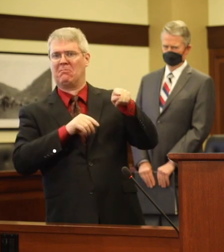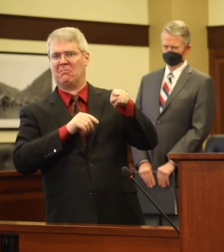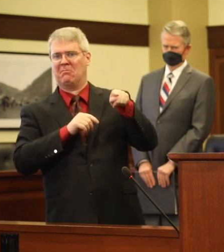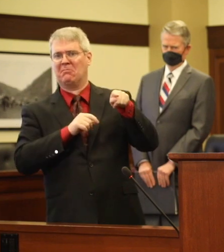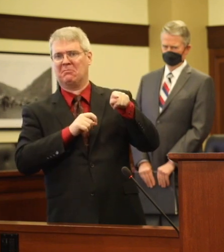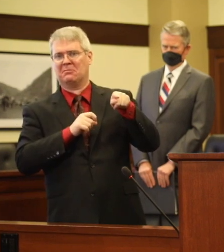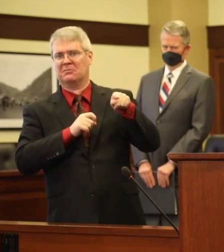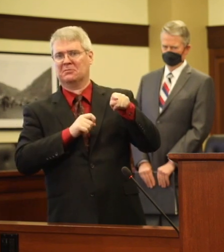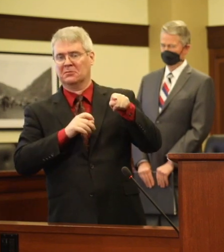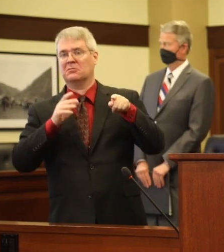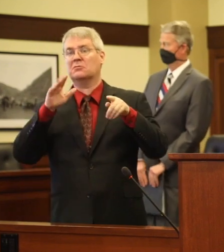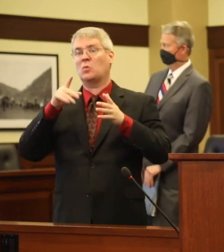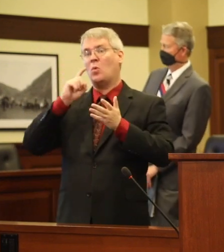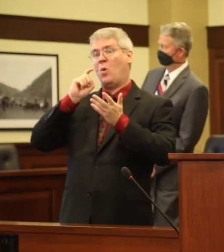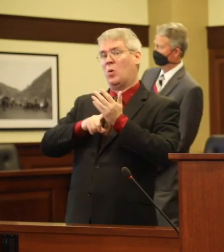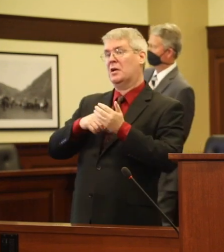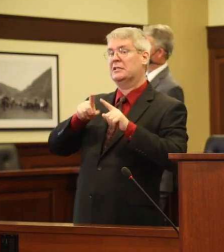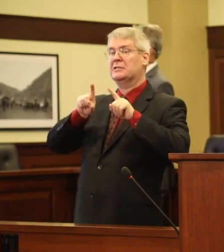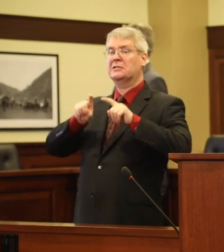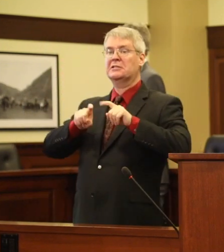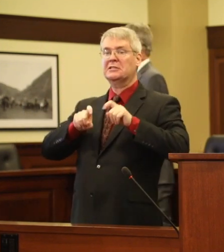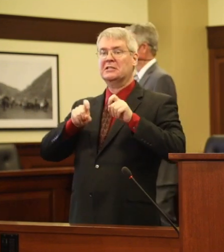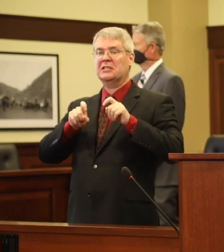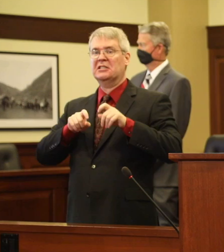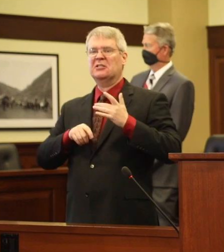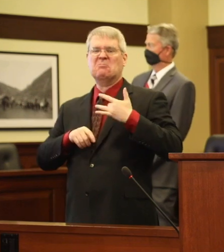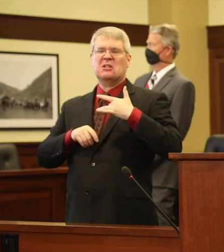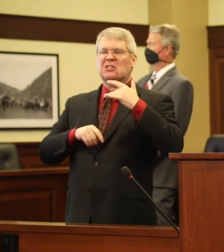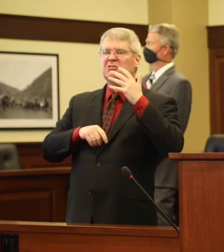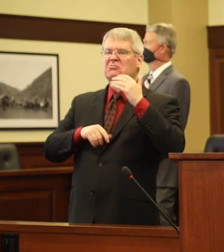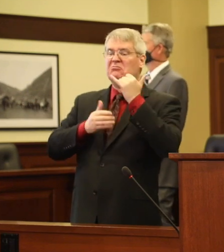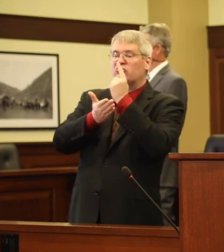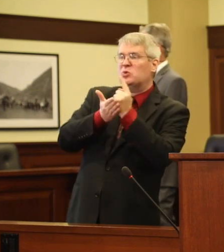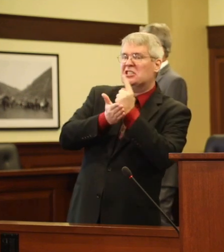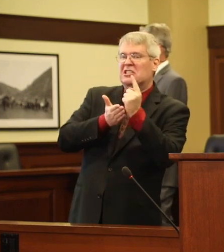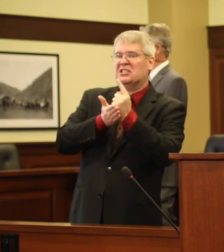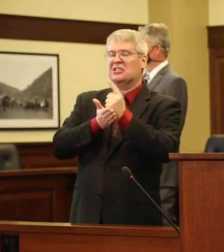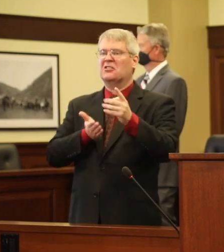number of tests jumped from 4 to 5,000 per week up to 10,000 in the last week of May.